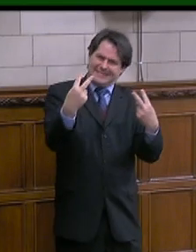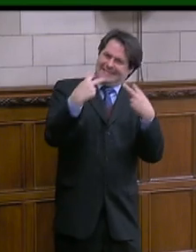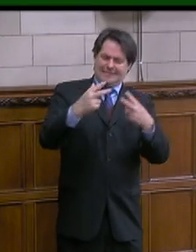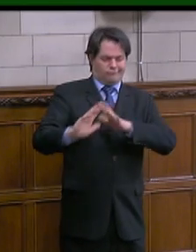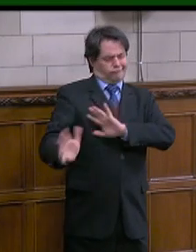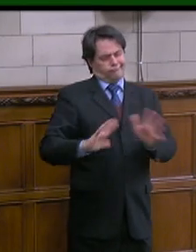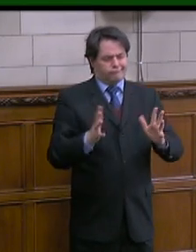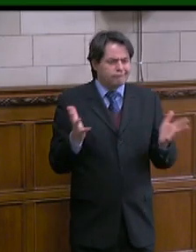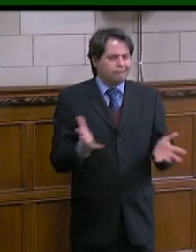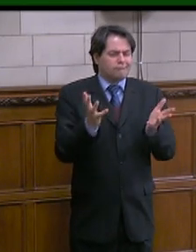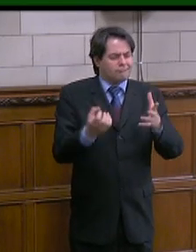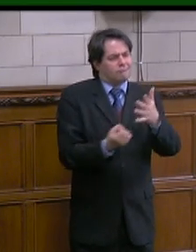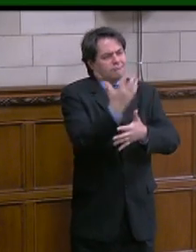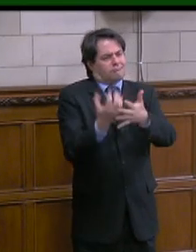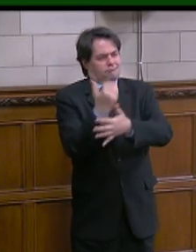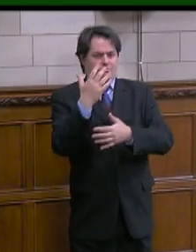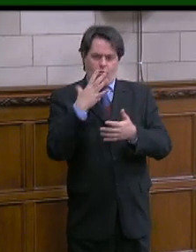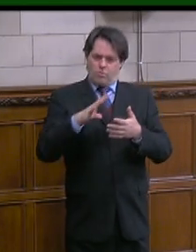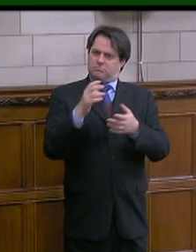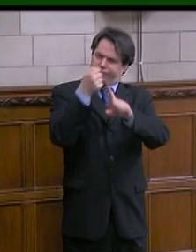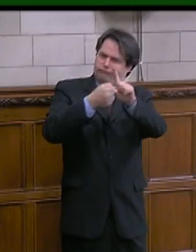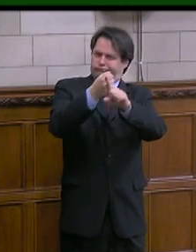other measures to improve inclusivity.